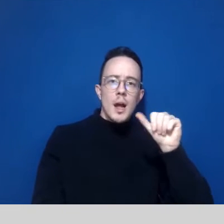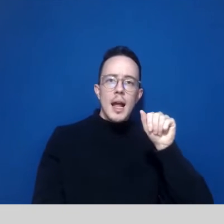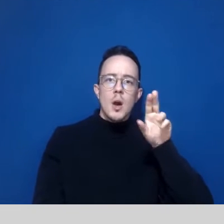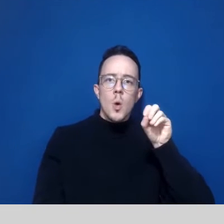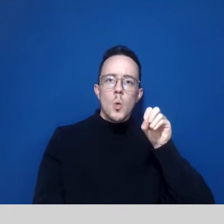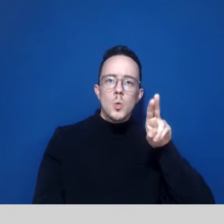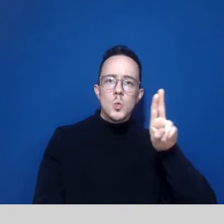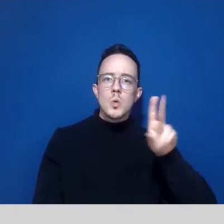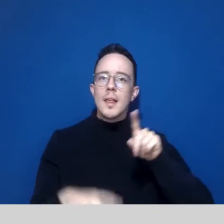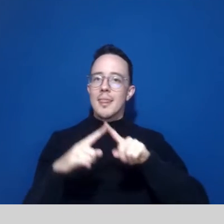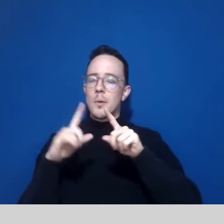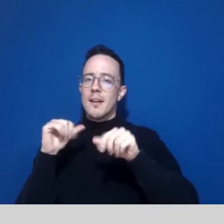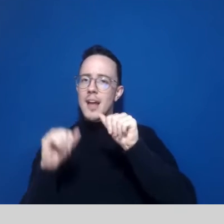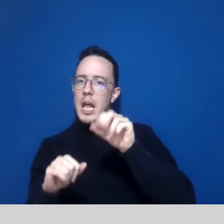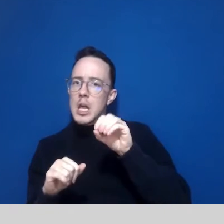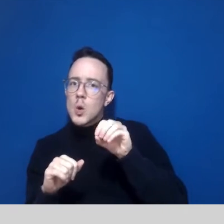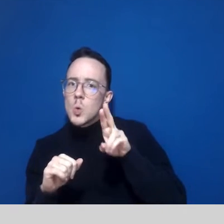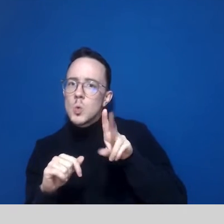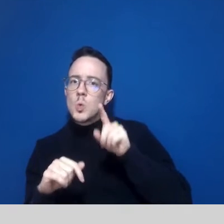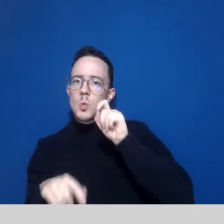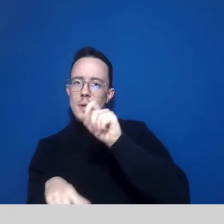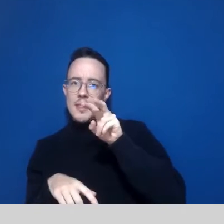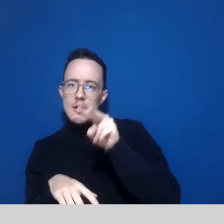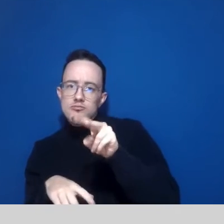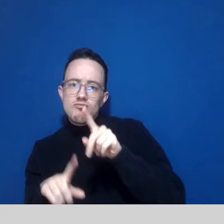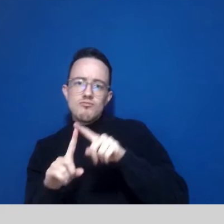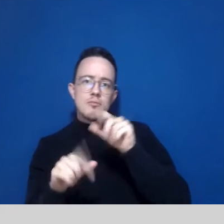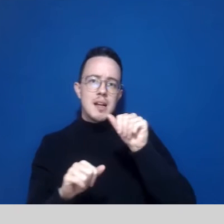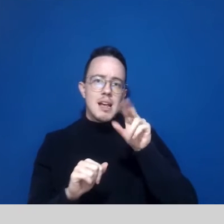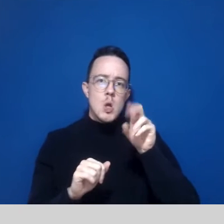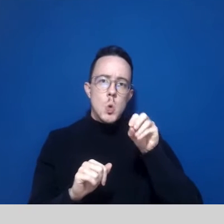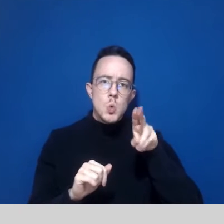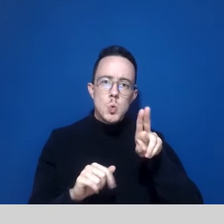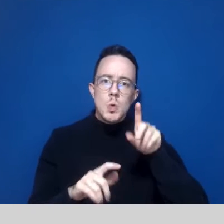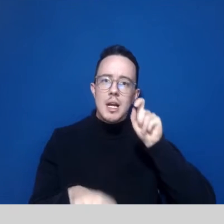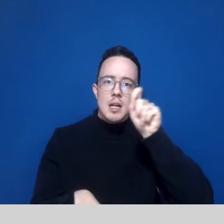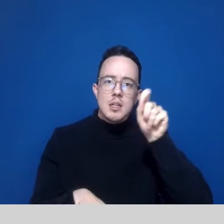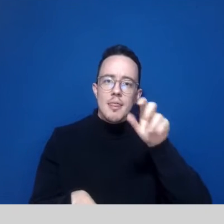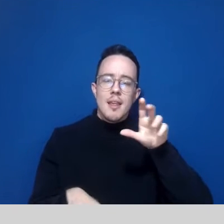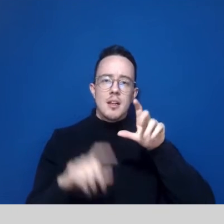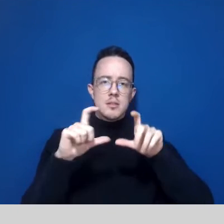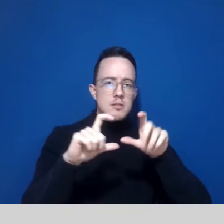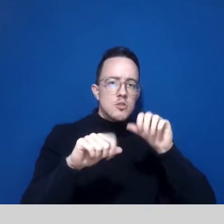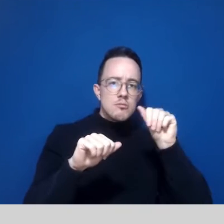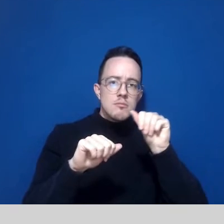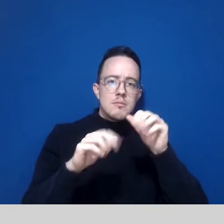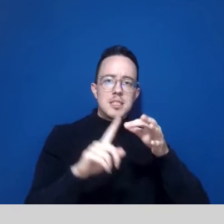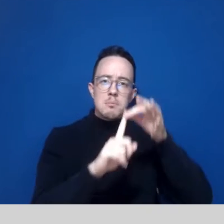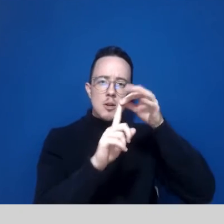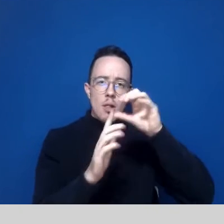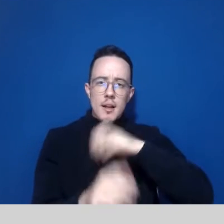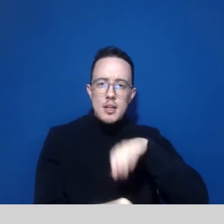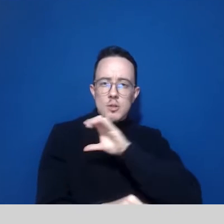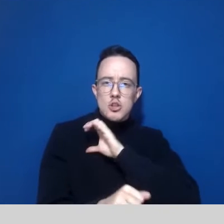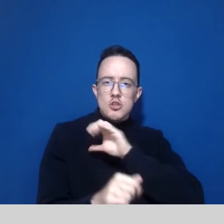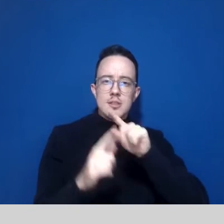AOU then lowercase AOU, and then we have some AOU with the dieresis and then lowercase scharfes S,